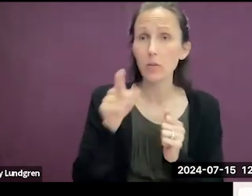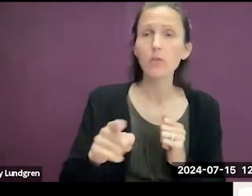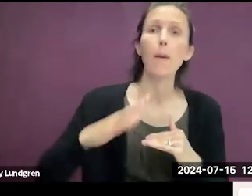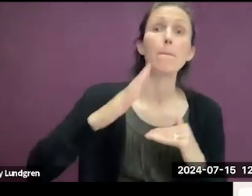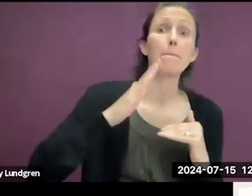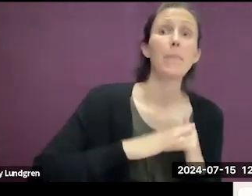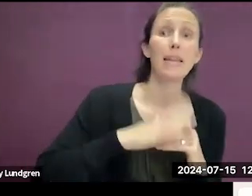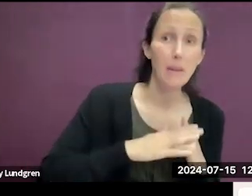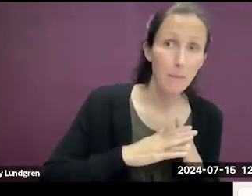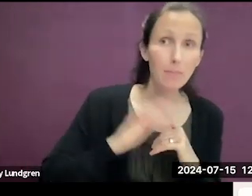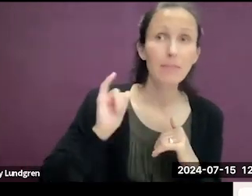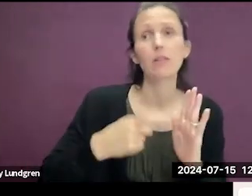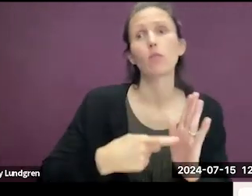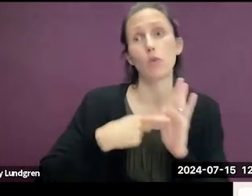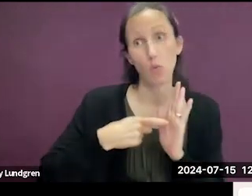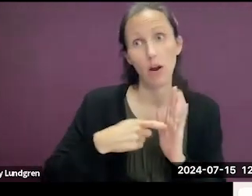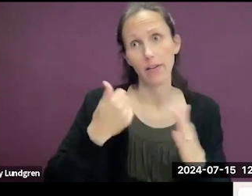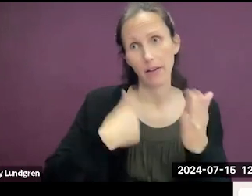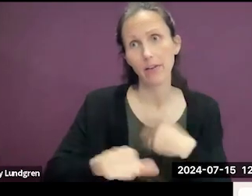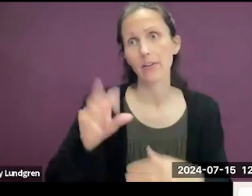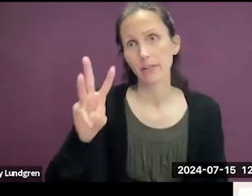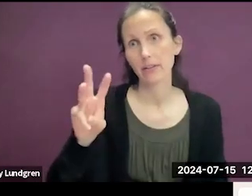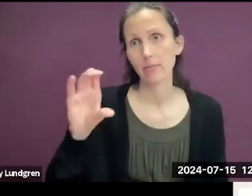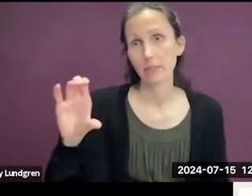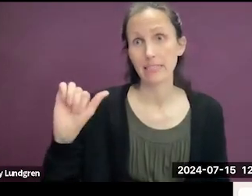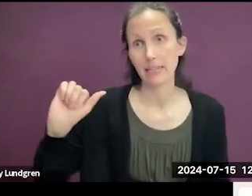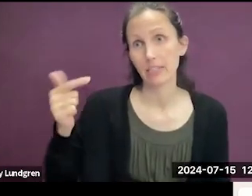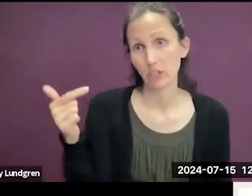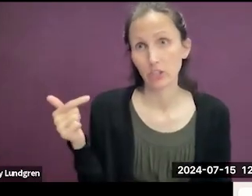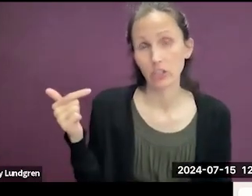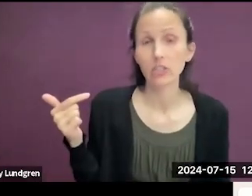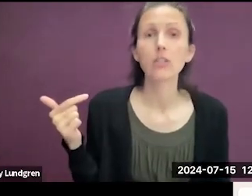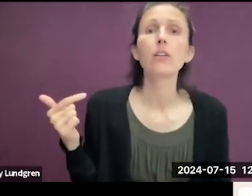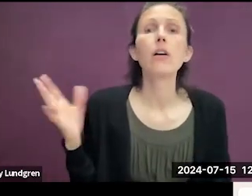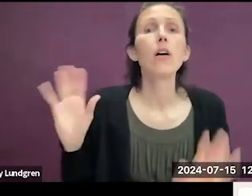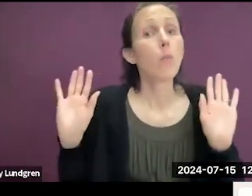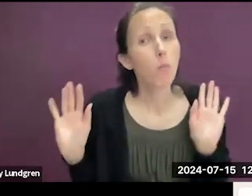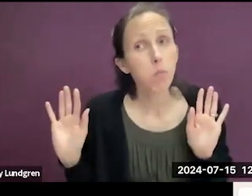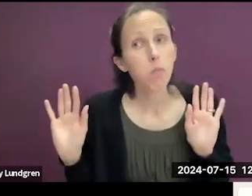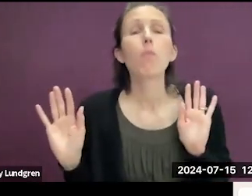that are required under the WCAG. But these are not always picked